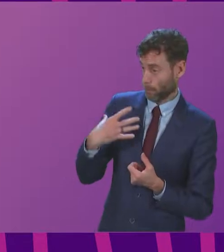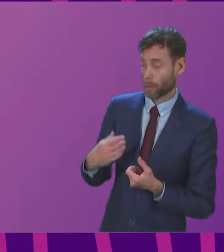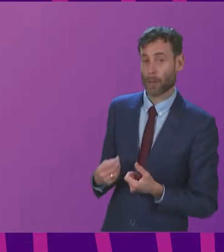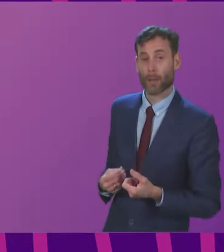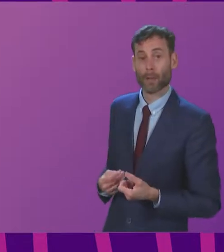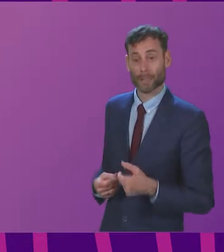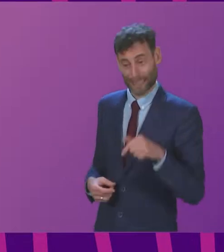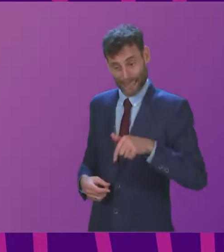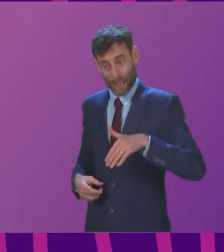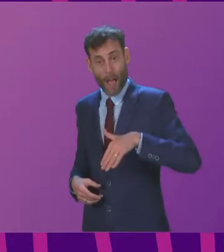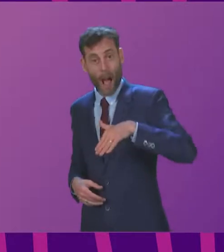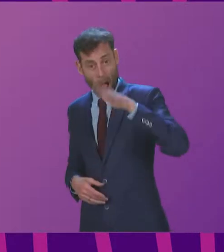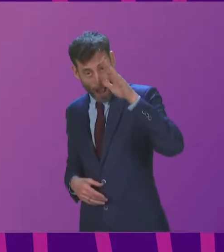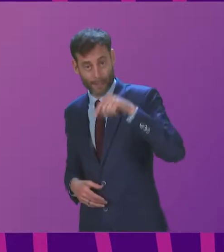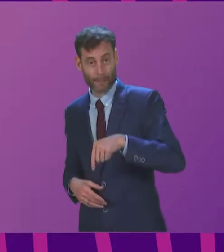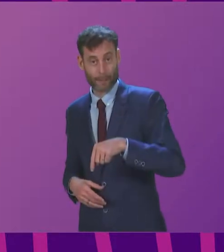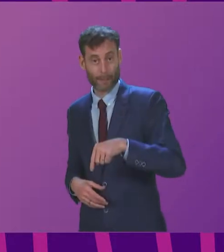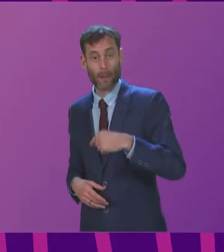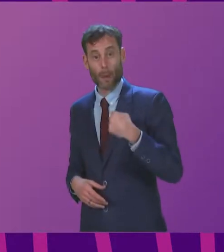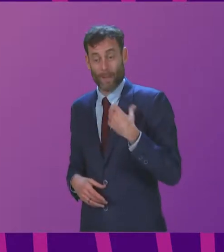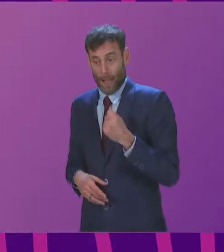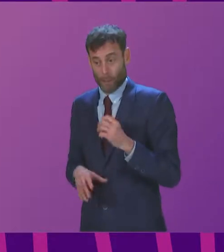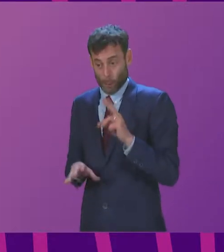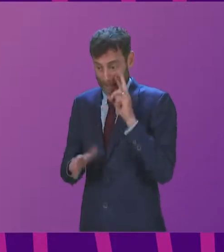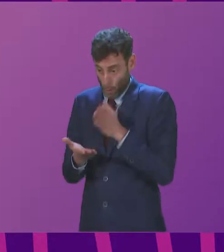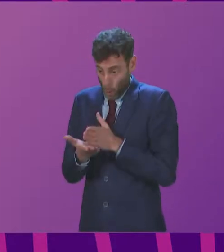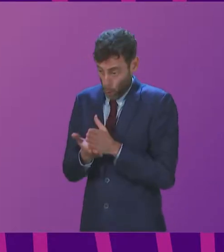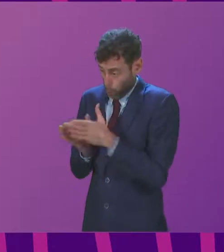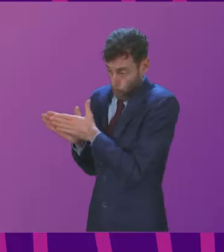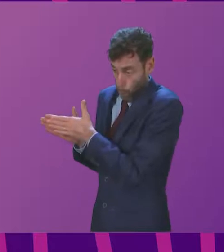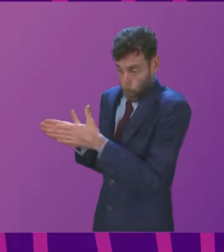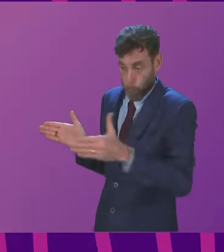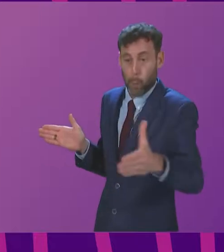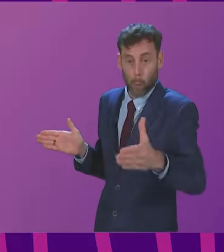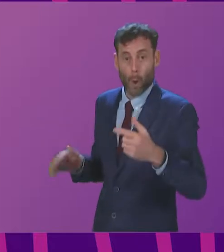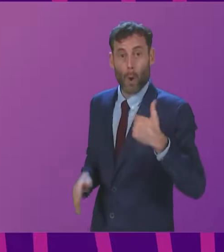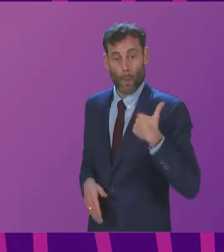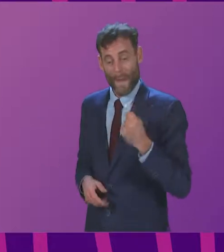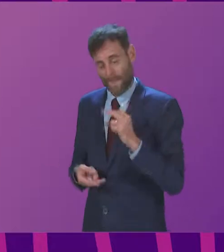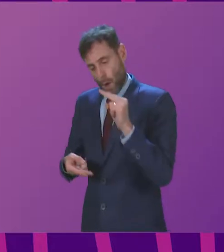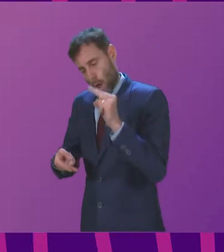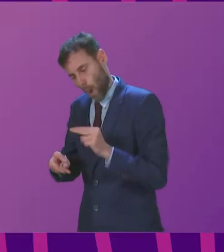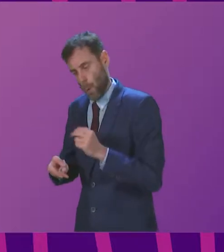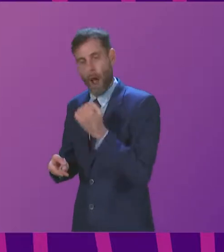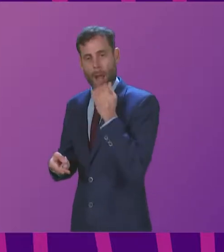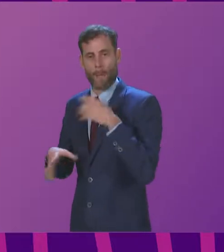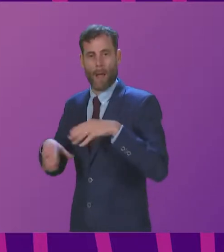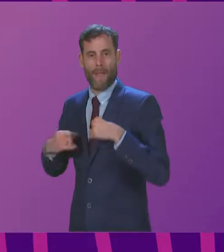rates. There have been a couple of periods in which we have had the highest rates but, overall throughout the pandemic, we have had a lower infection rate than any other part of the UK.